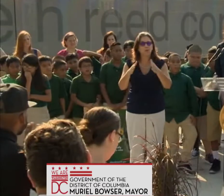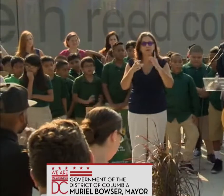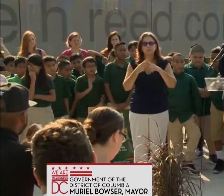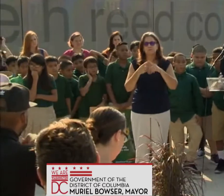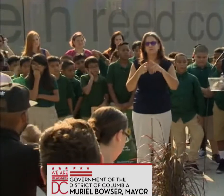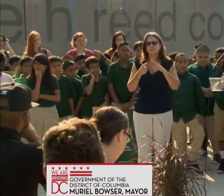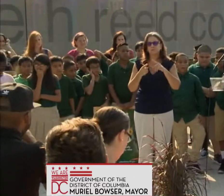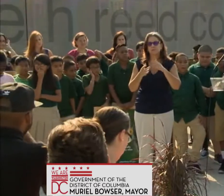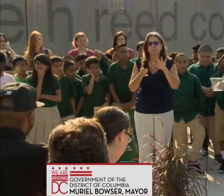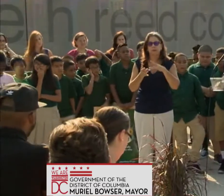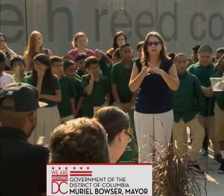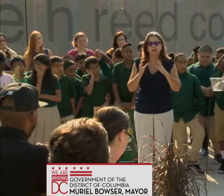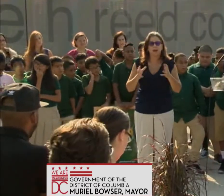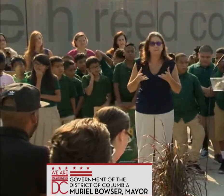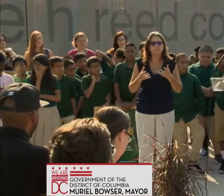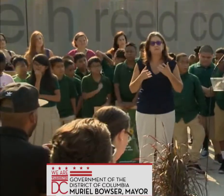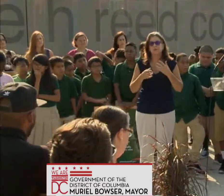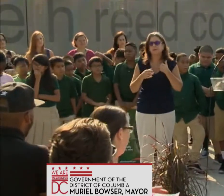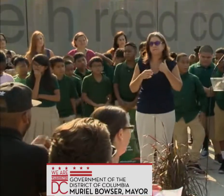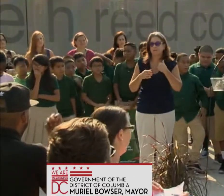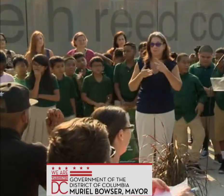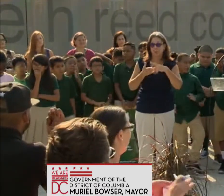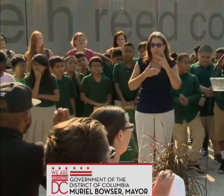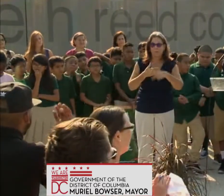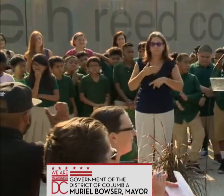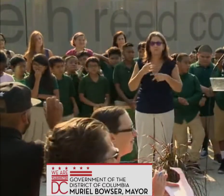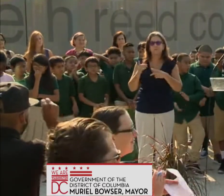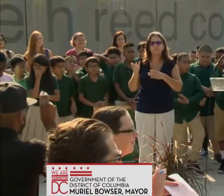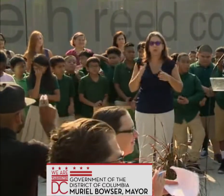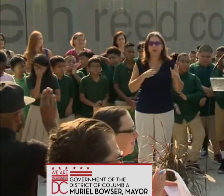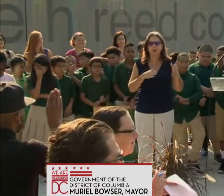subcontractors working on this project